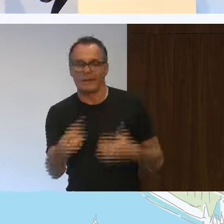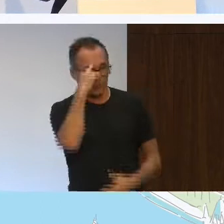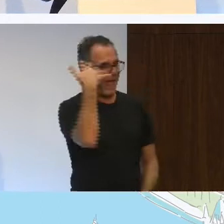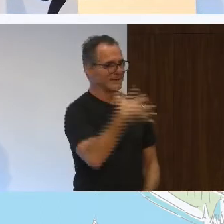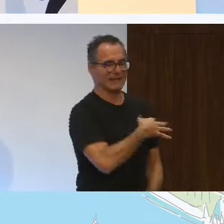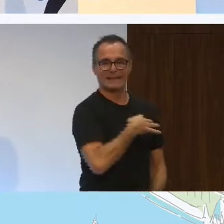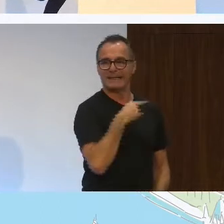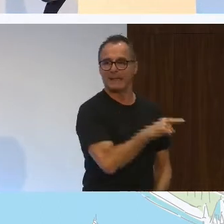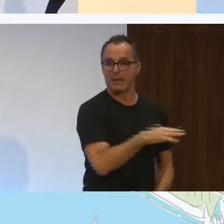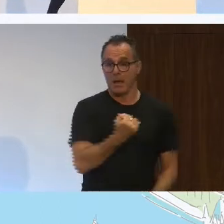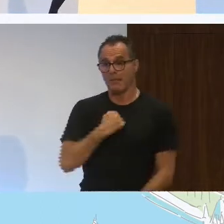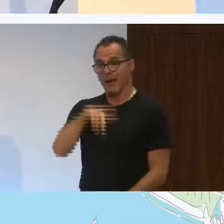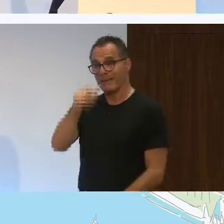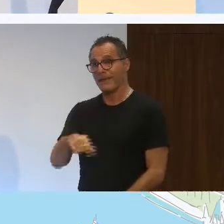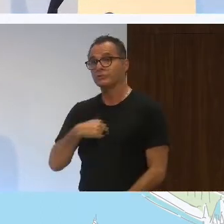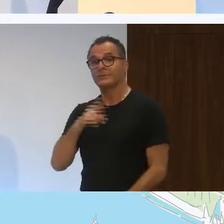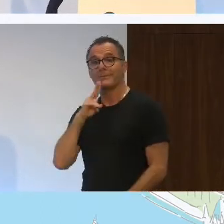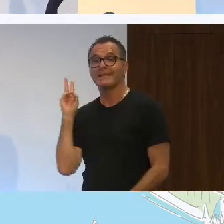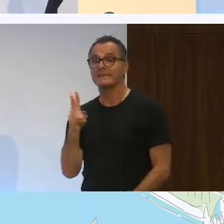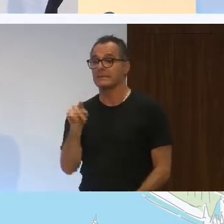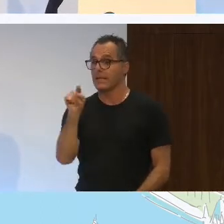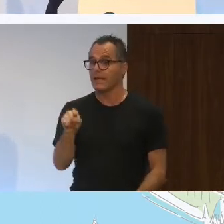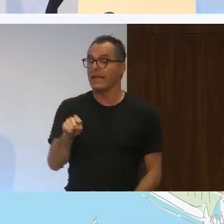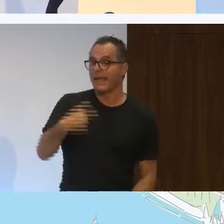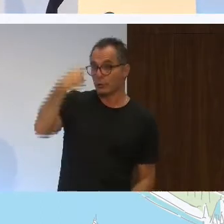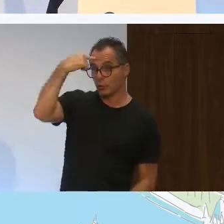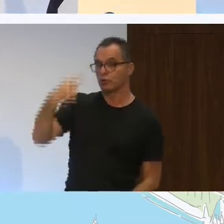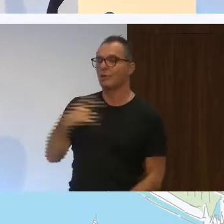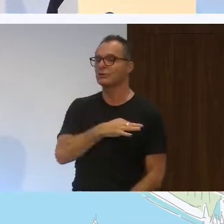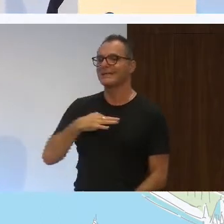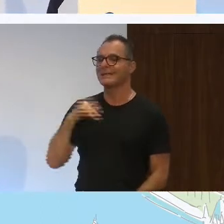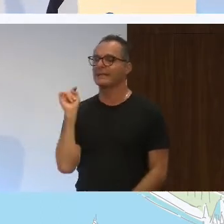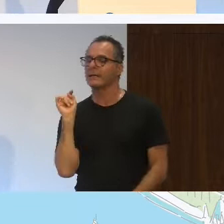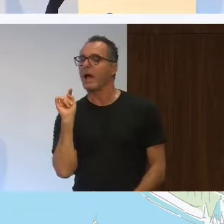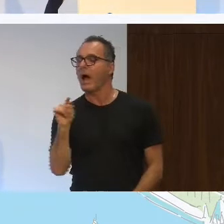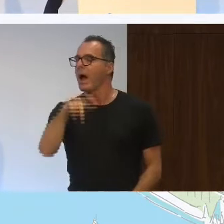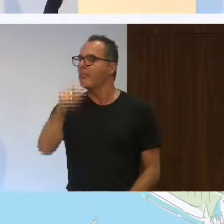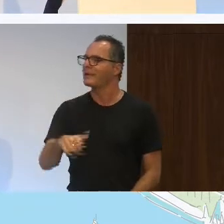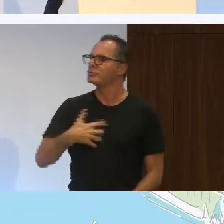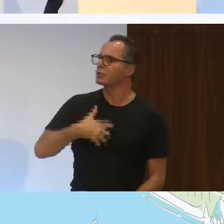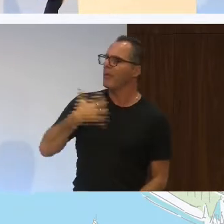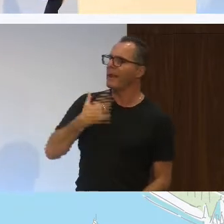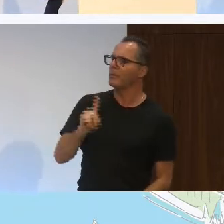So the type of patient I have seen in the Neurootology clinics are patients who usually complain about vertigo, attacks